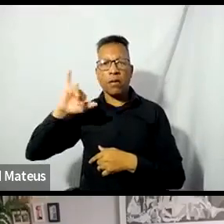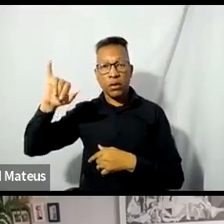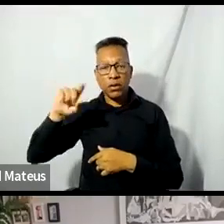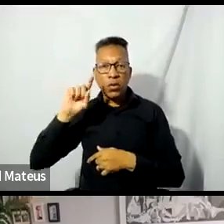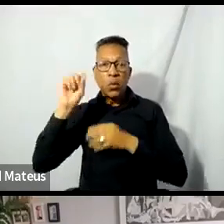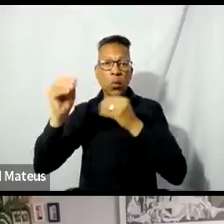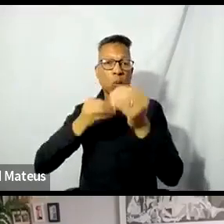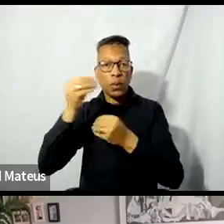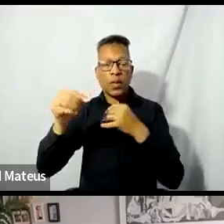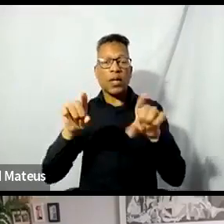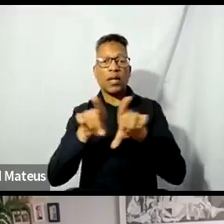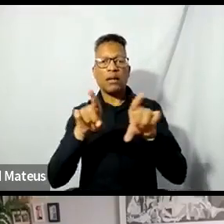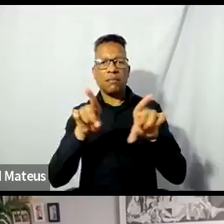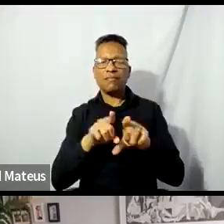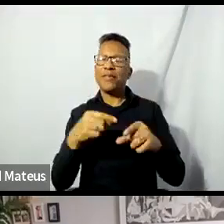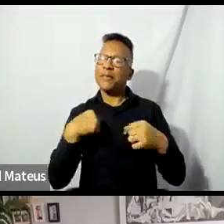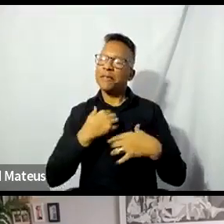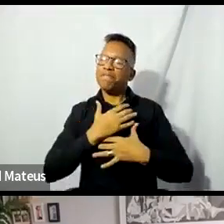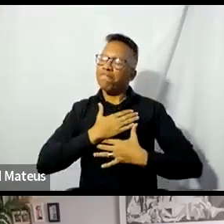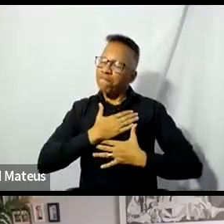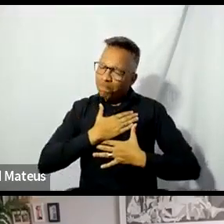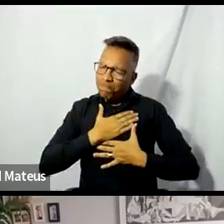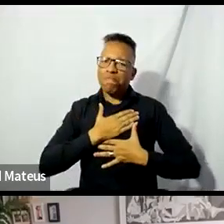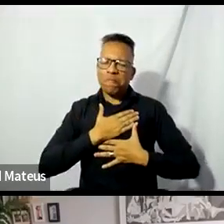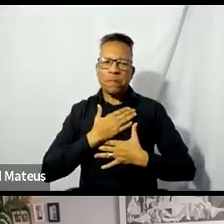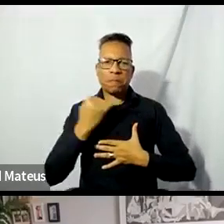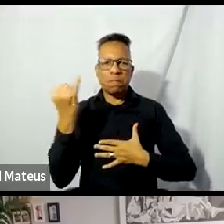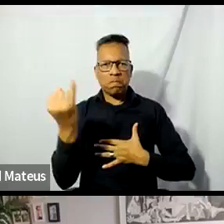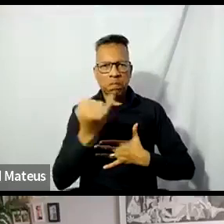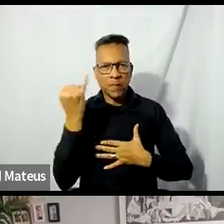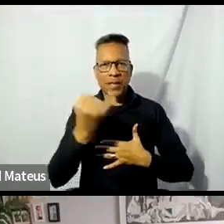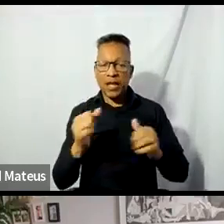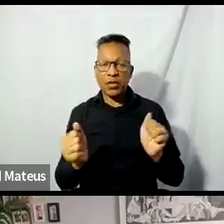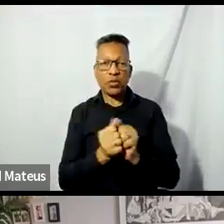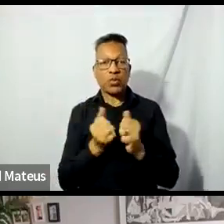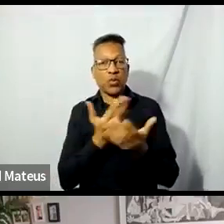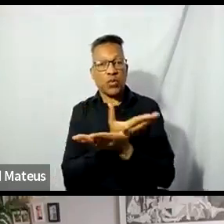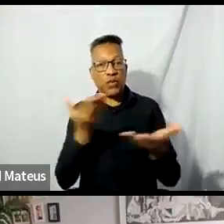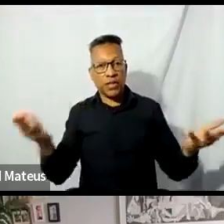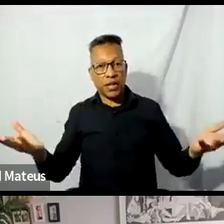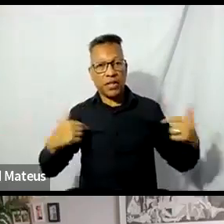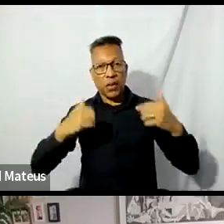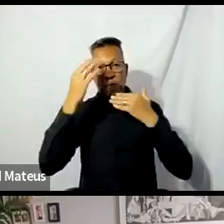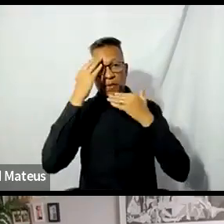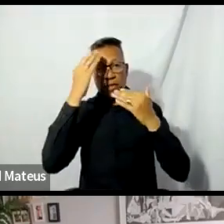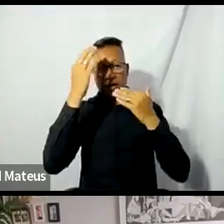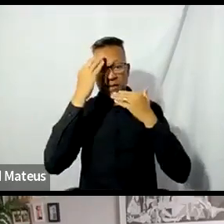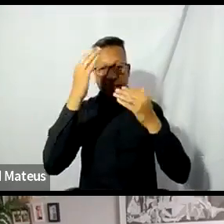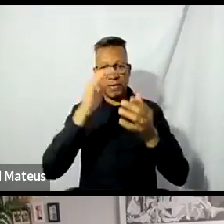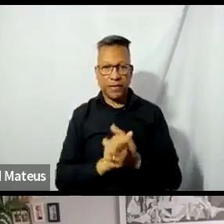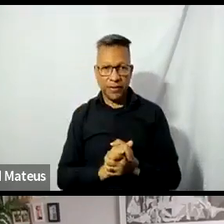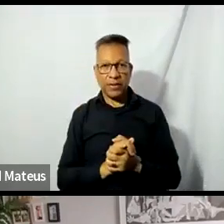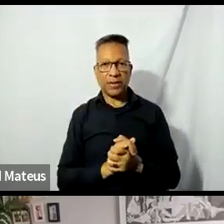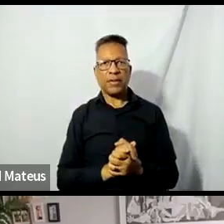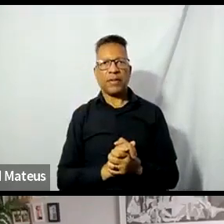for me is is me is is even more important to be more important to be here and to be and to be with you all. and to be with you all. so thank you.